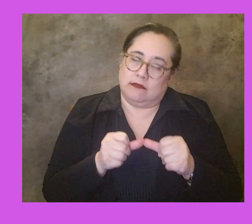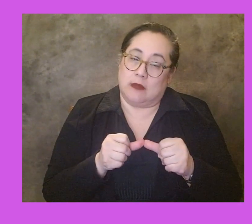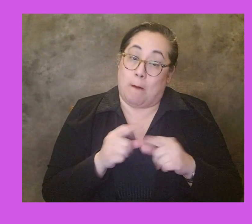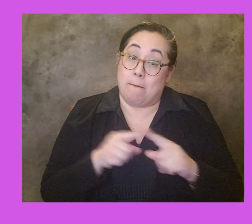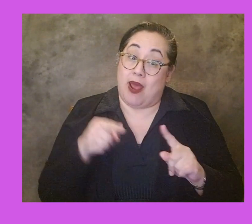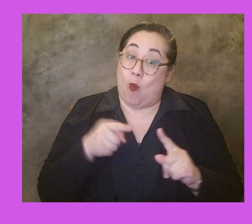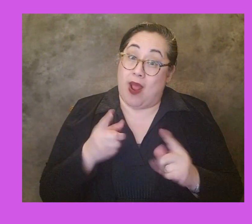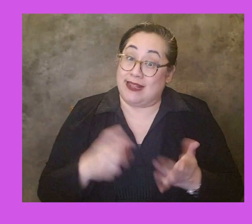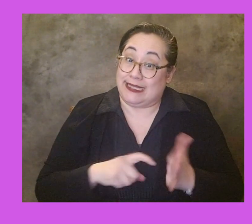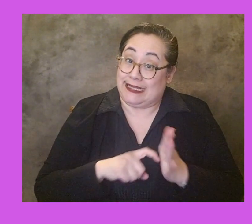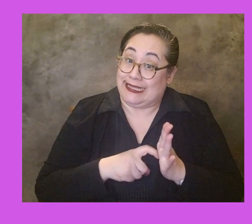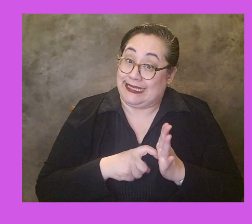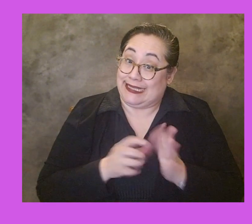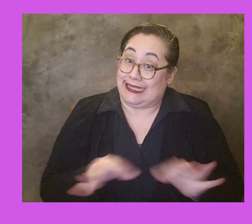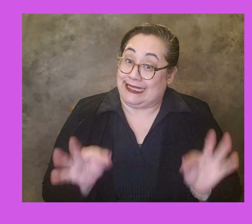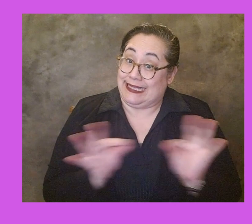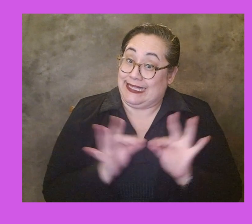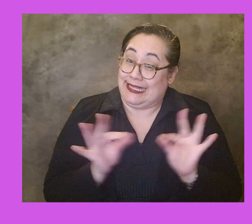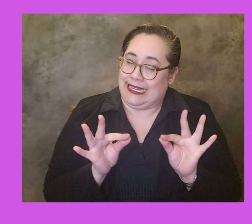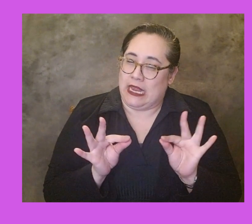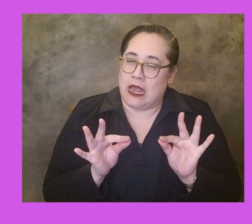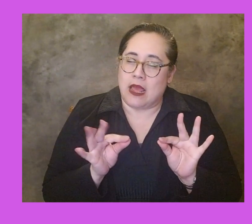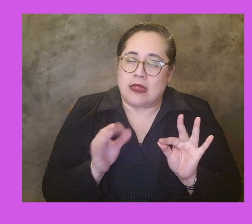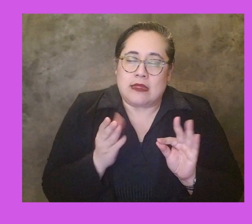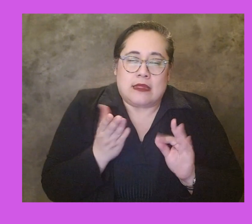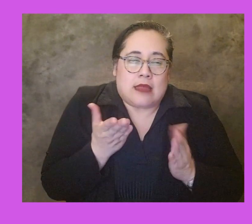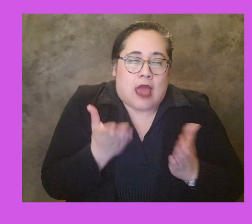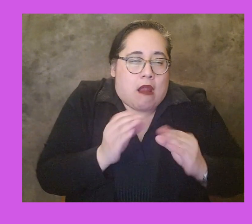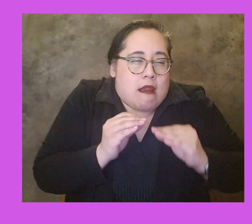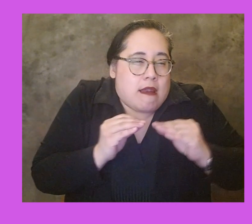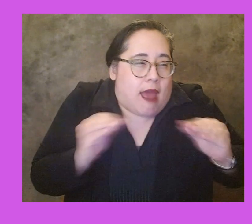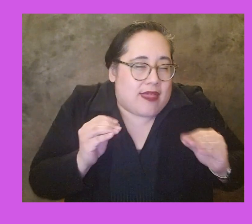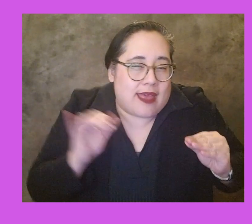But you have to feel resilience and focus and have endurance.